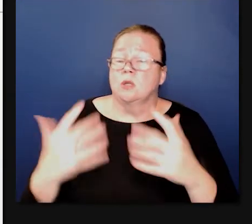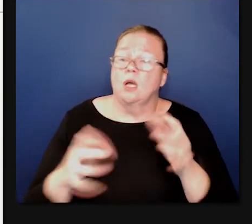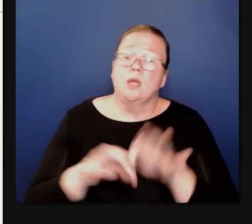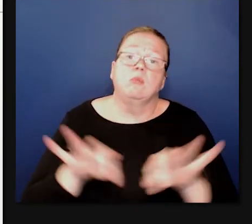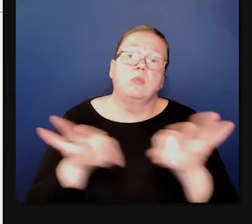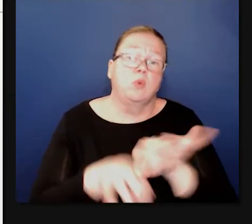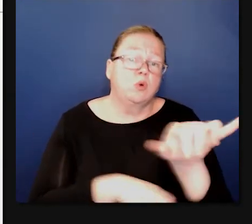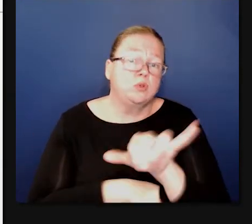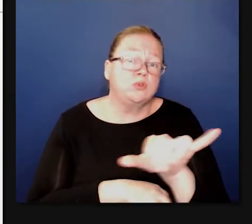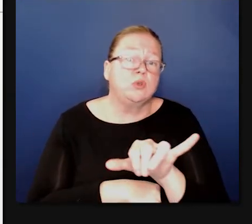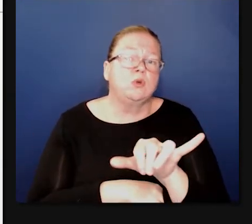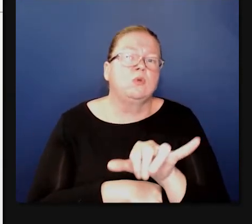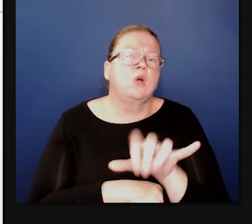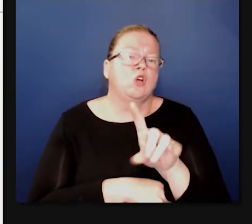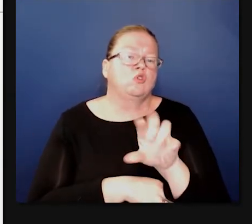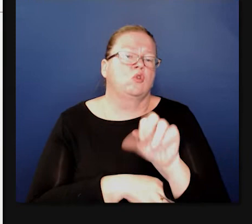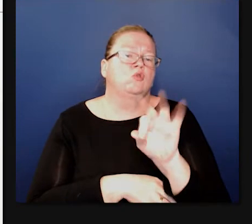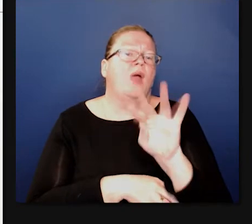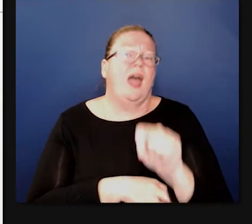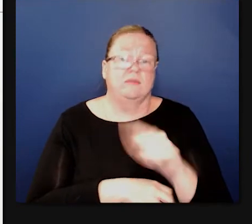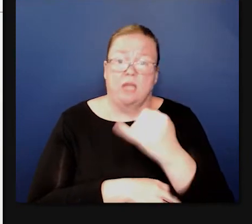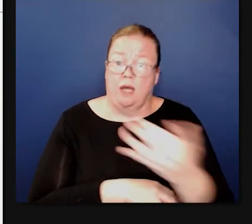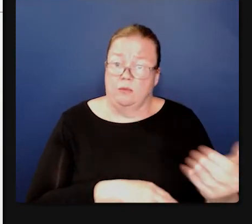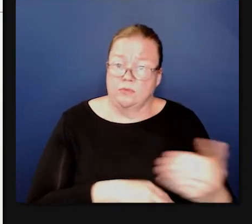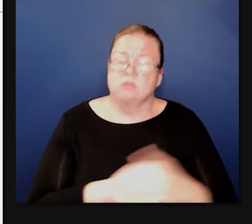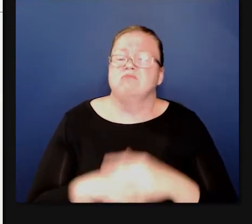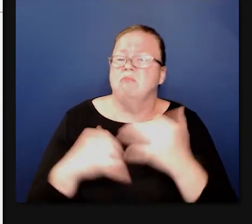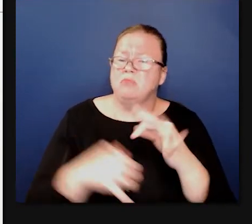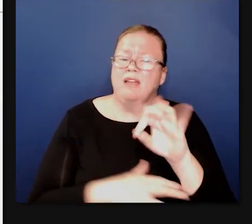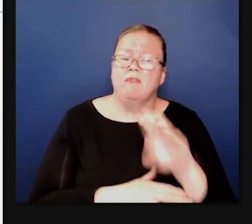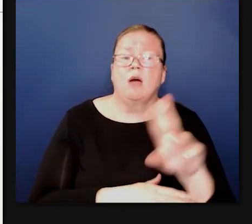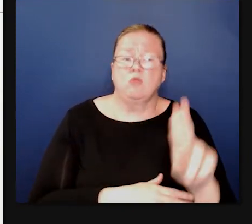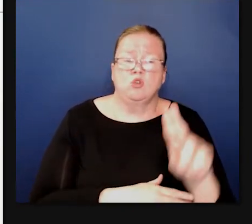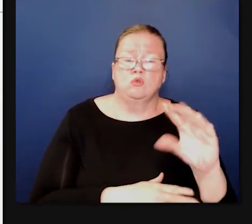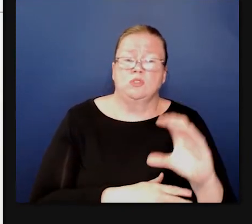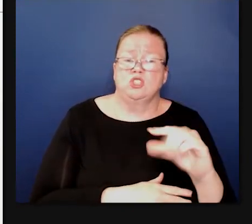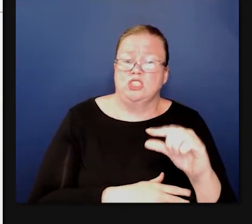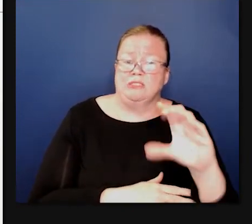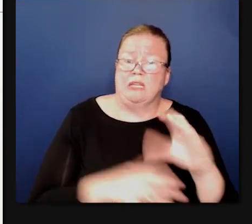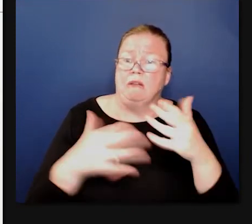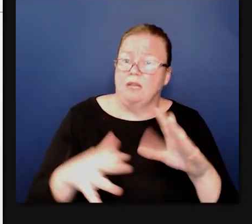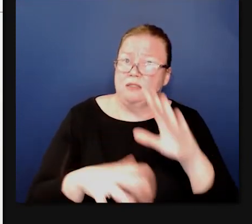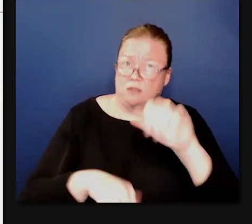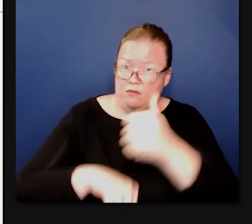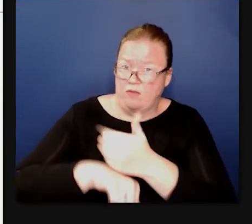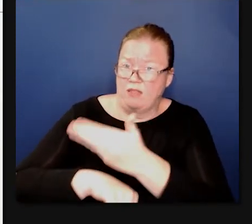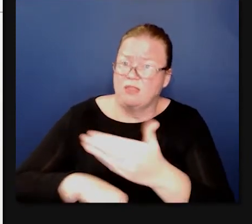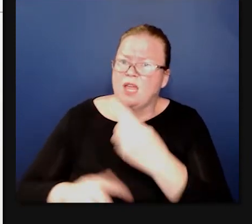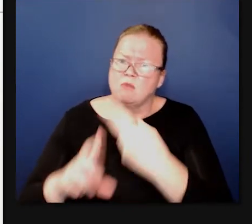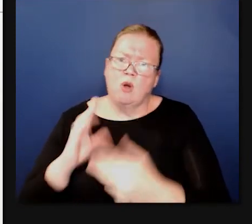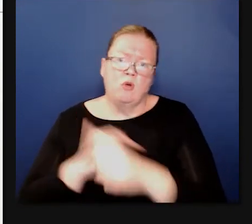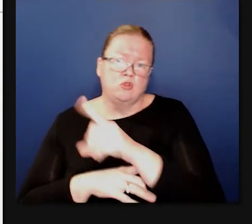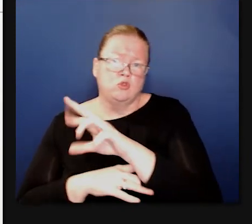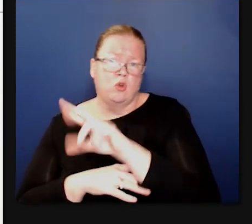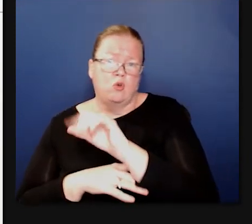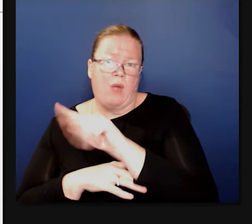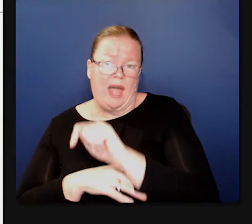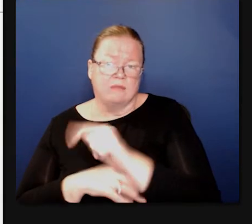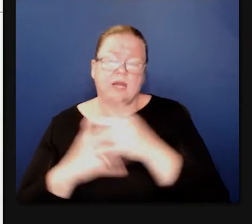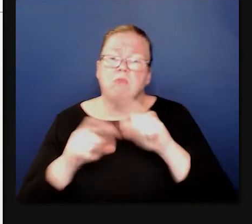The other important thing is the idea behind draft items. So PlayFab UGC allows you to create items in both the draft and published state,